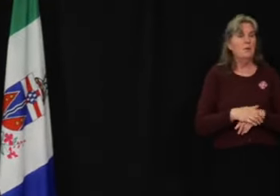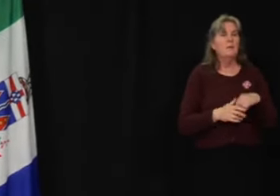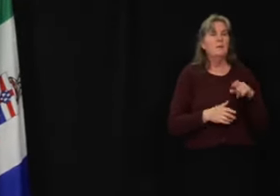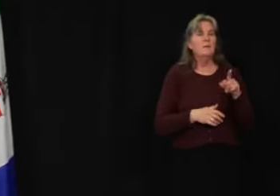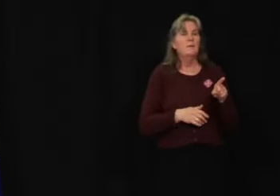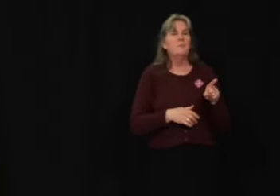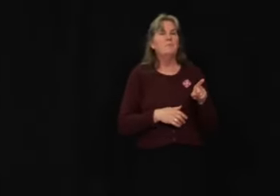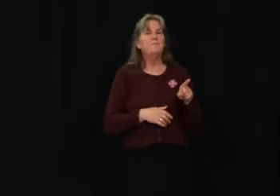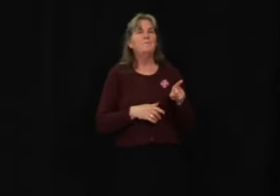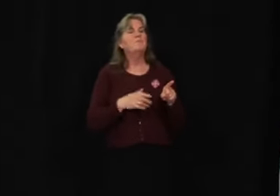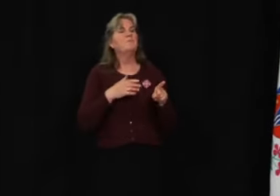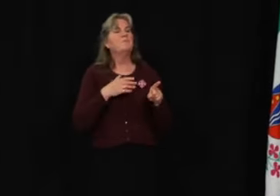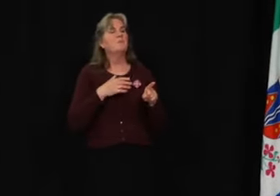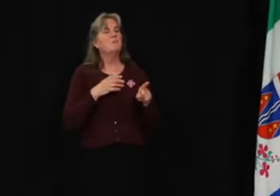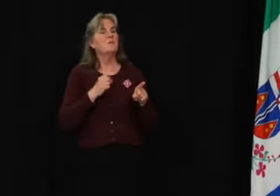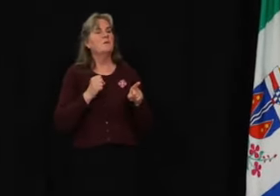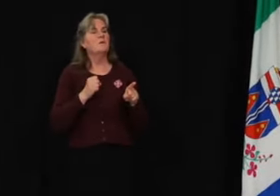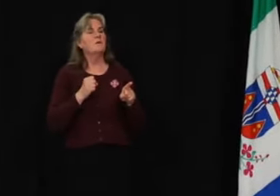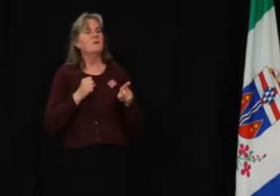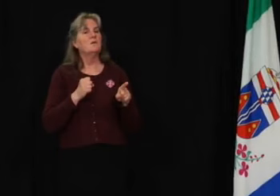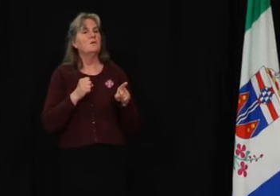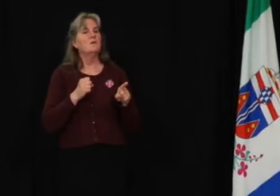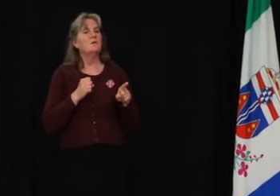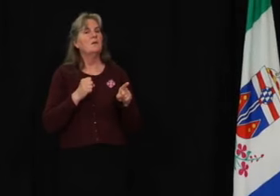social services, Tracy McPhee,